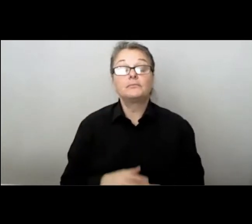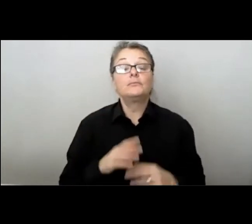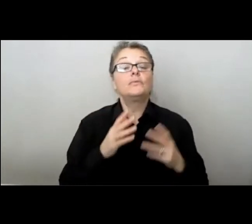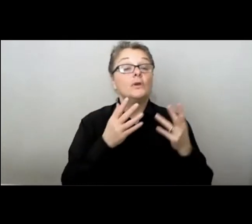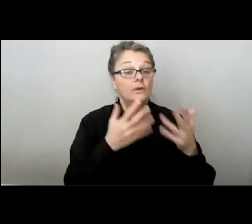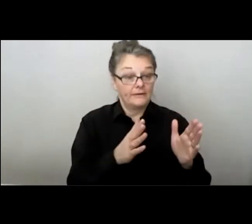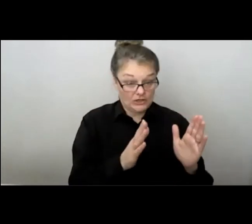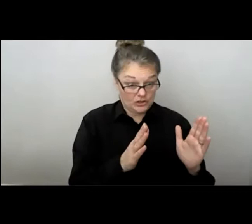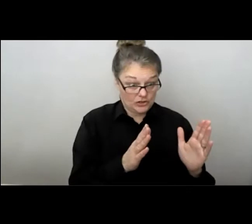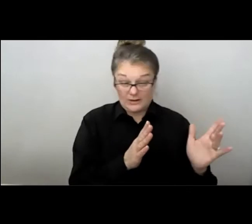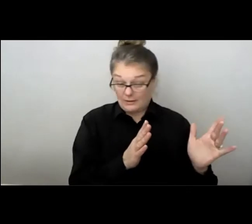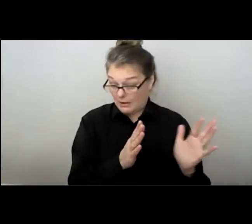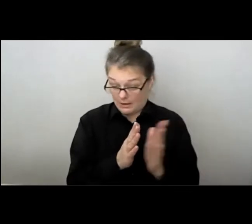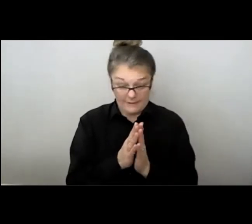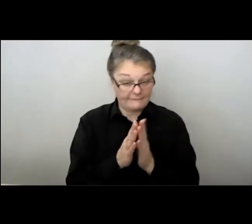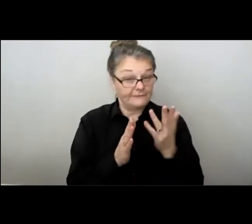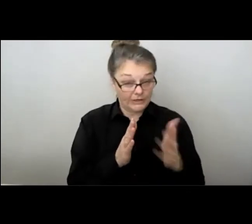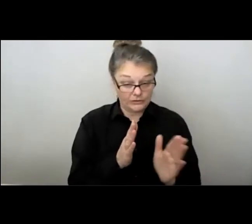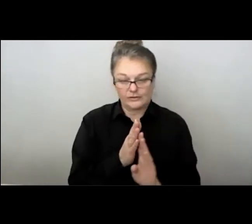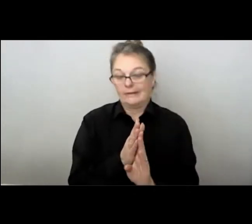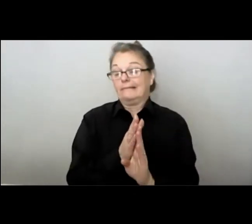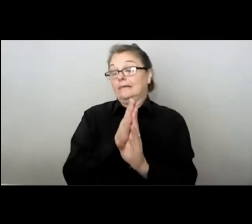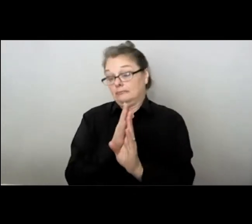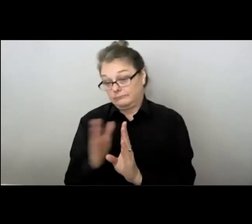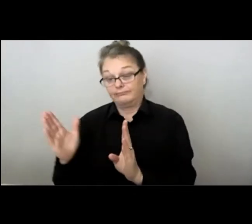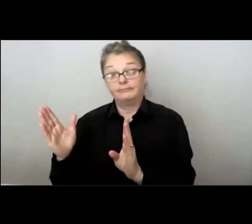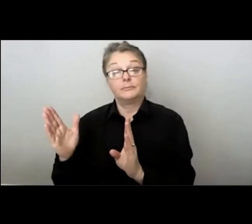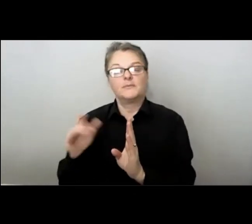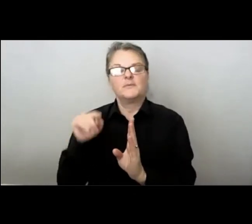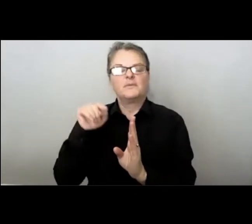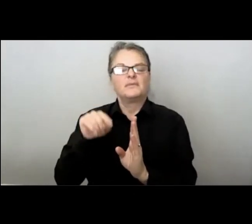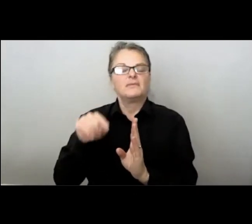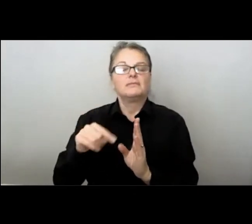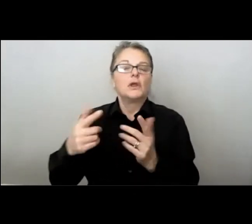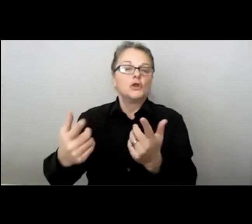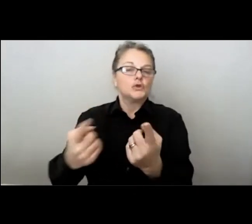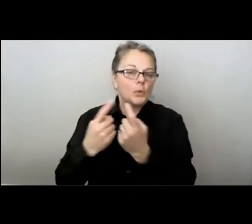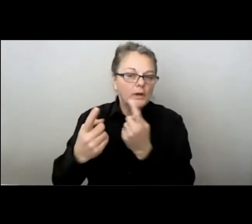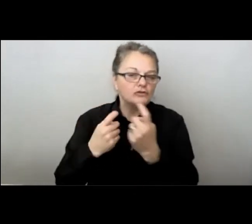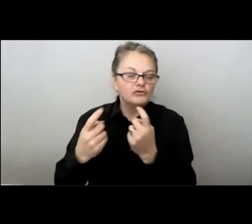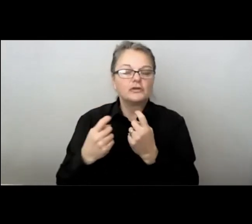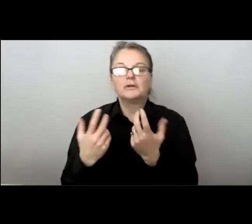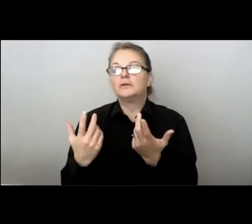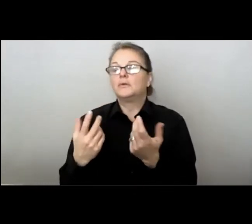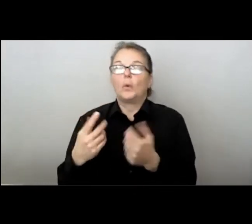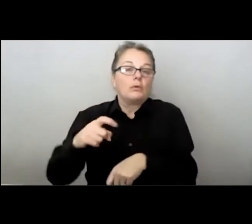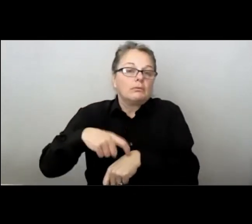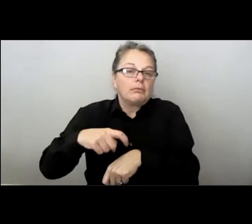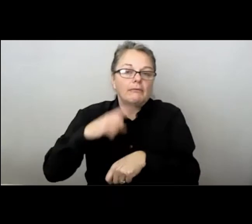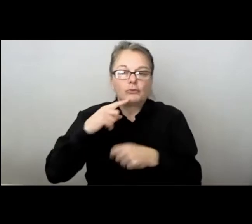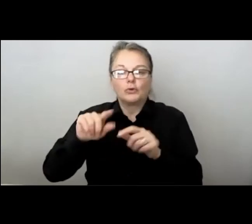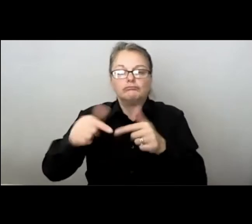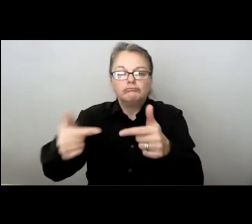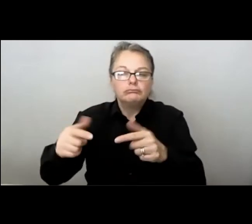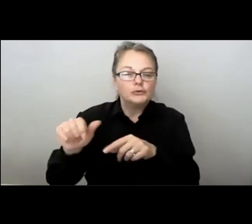THE SECOND HALF AS I SAID, WE WILL BE MOVING TO A QUESTION AND PRACTICE SCENARIO,